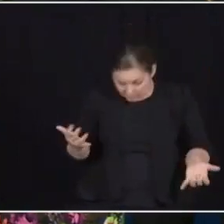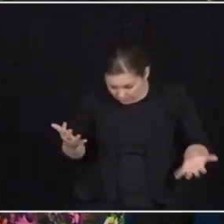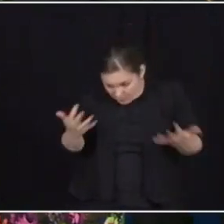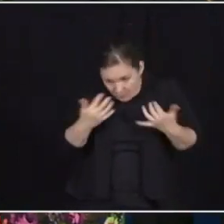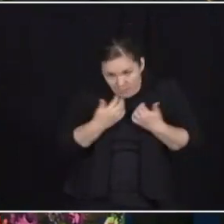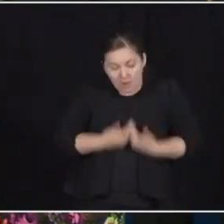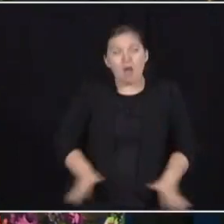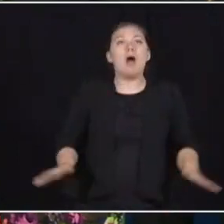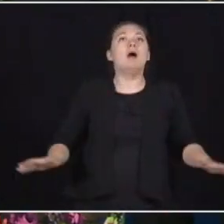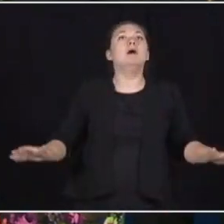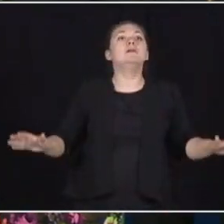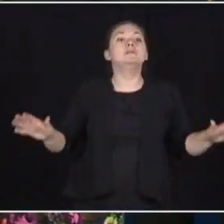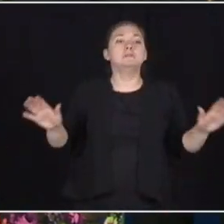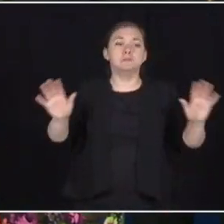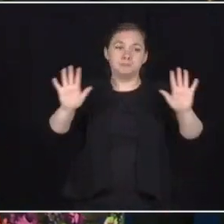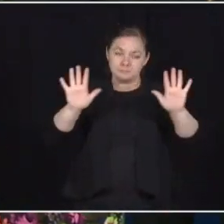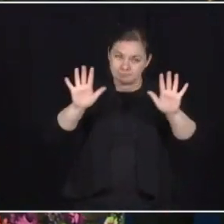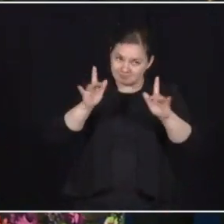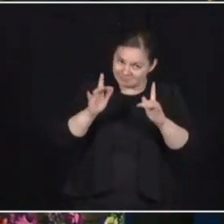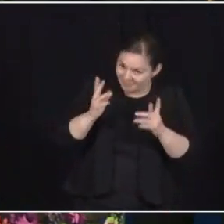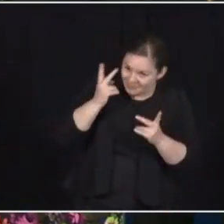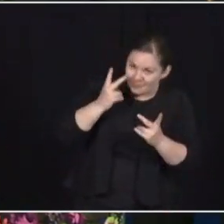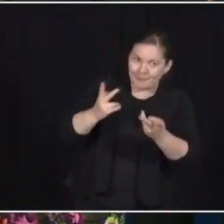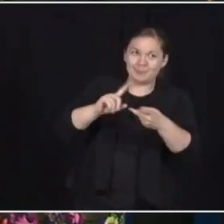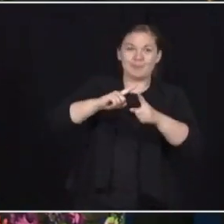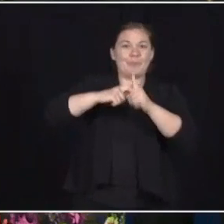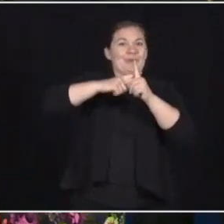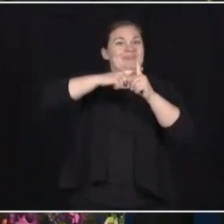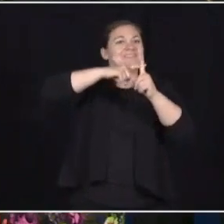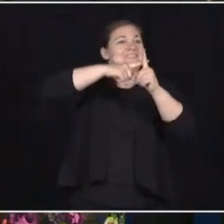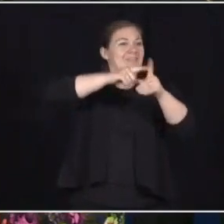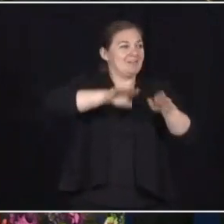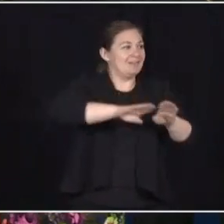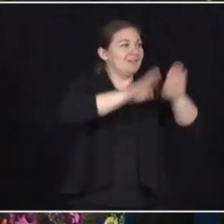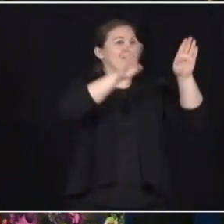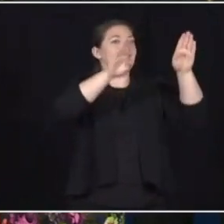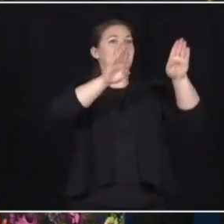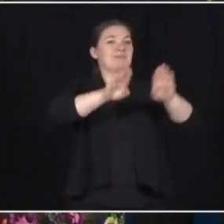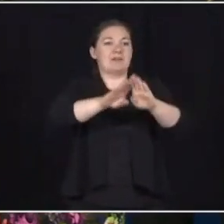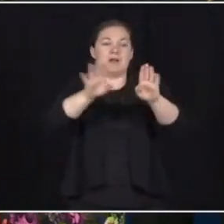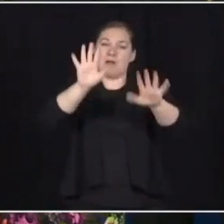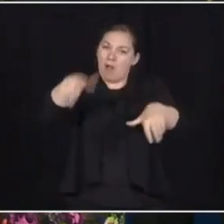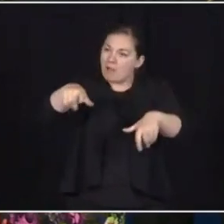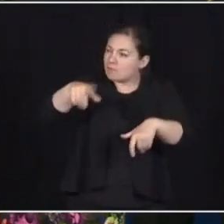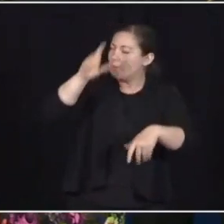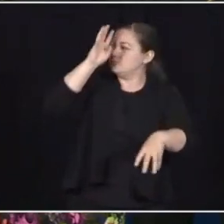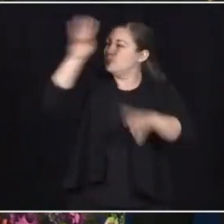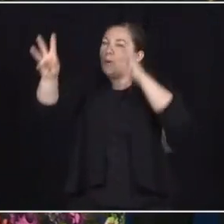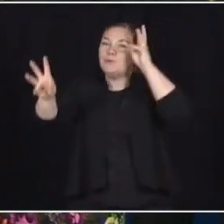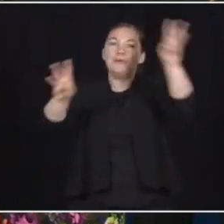Nothing is too important to note that on March 12 . back on the top of March, these businesses felt quite hopeless.